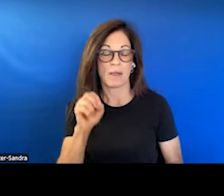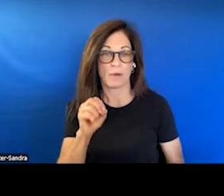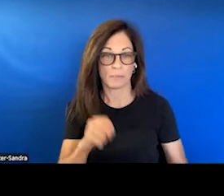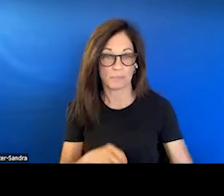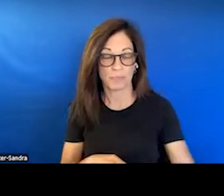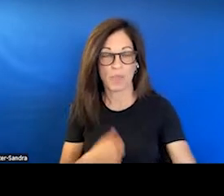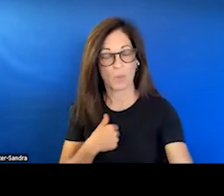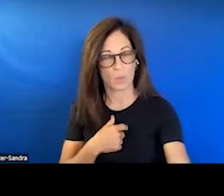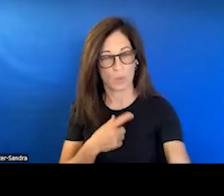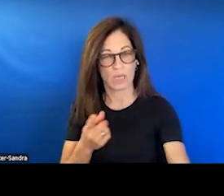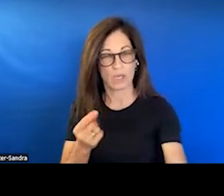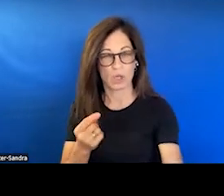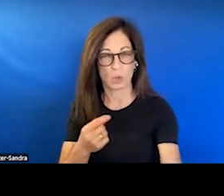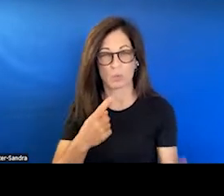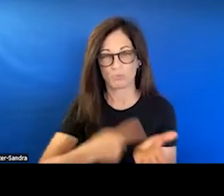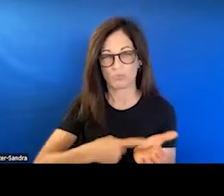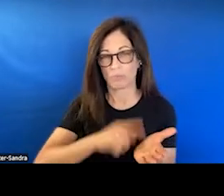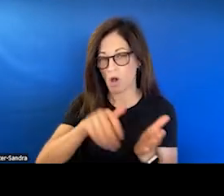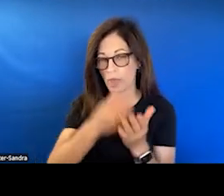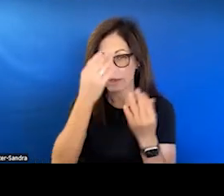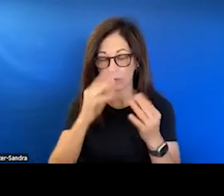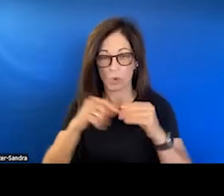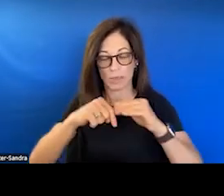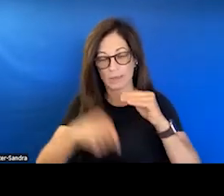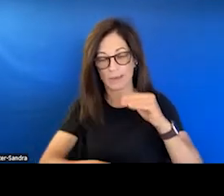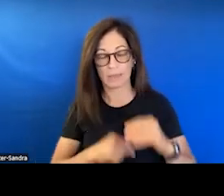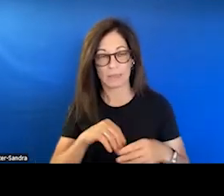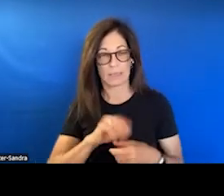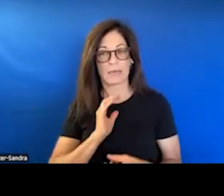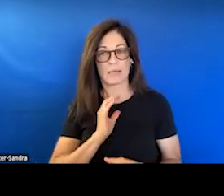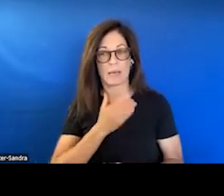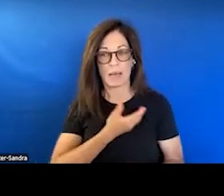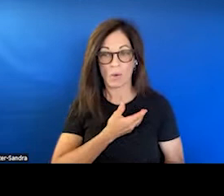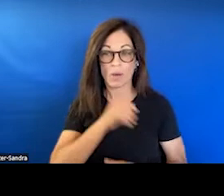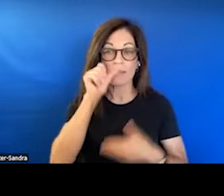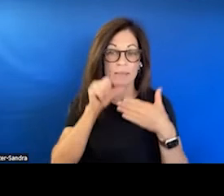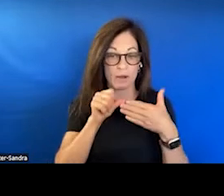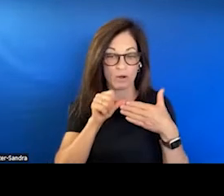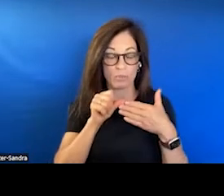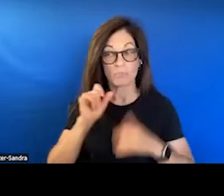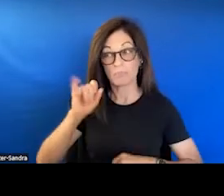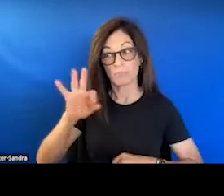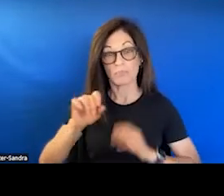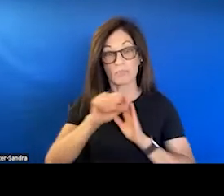ALL OF THAT INFORMATION. AND MORE DETAIL. IN OUR, IN OUR LETTER, IF A STATE IS PROVIDING IT THROUGH,